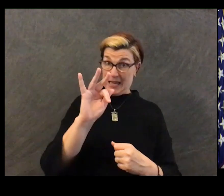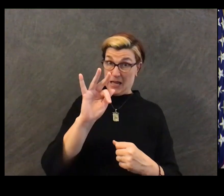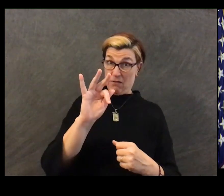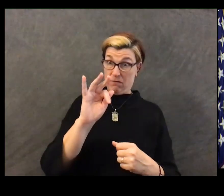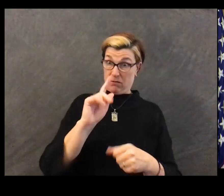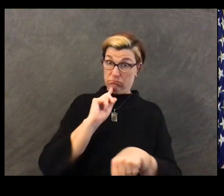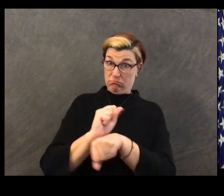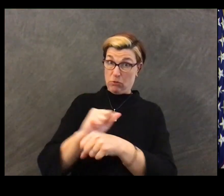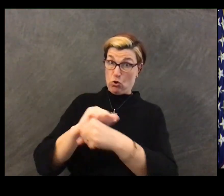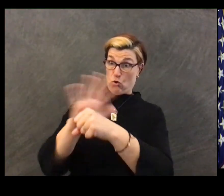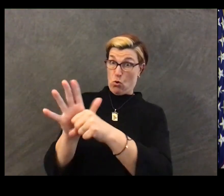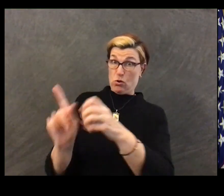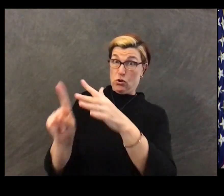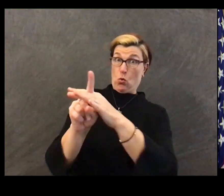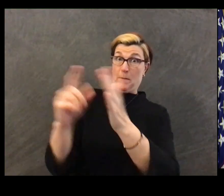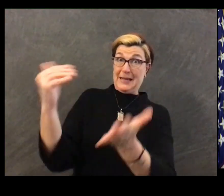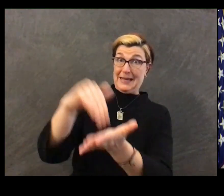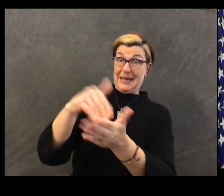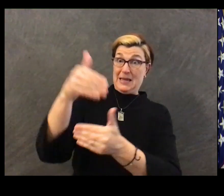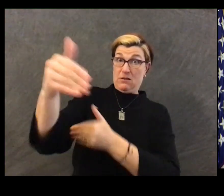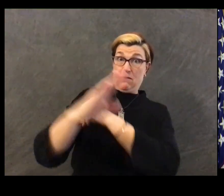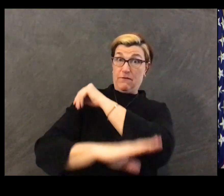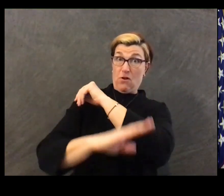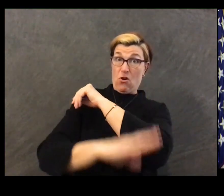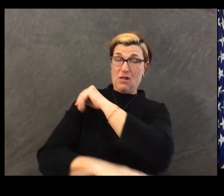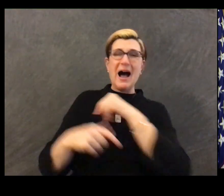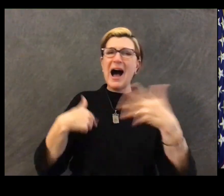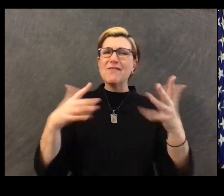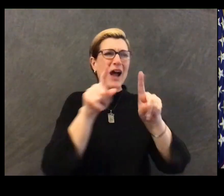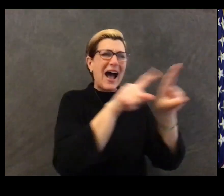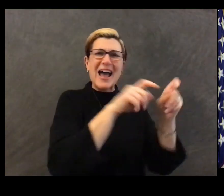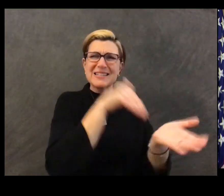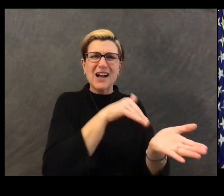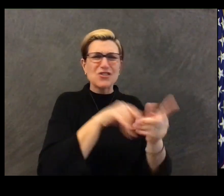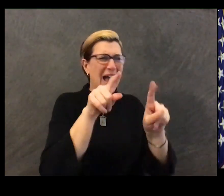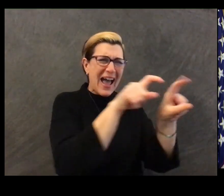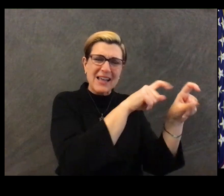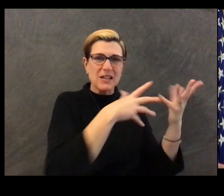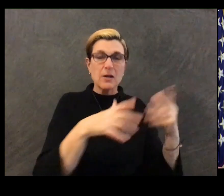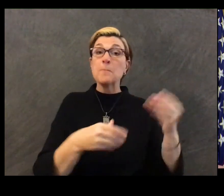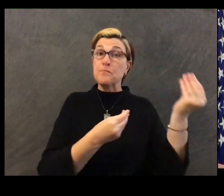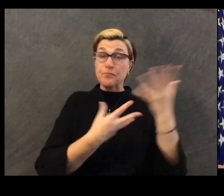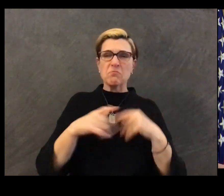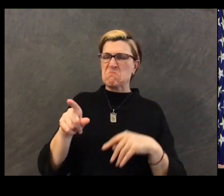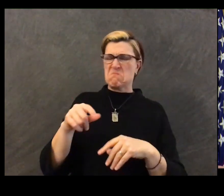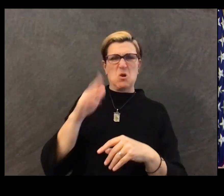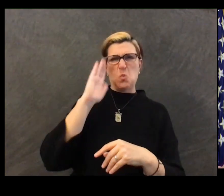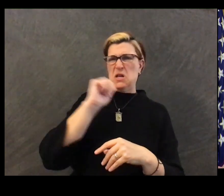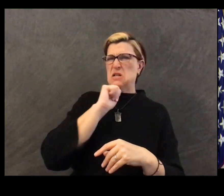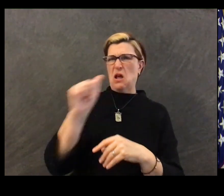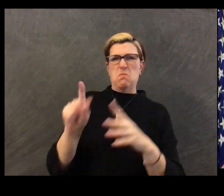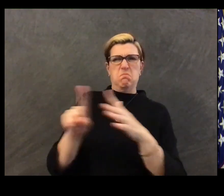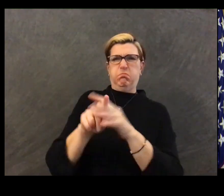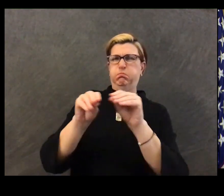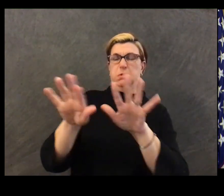to ten different people it's not gonna be like it was also we have much better containment now before nobody knew about it nobody knew anything about it we